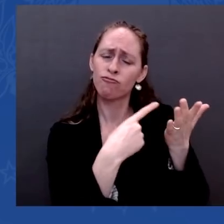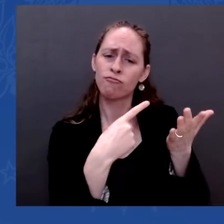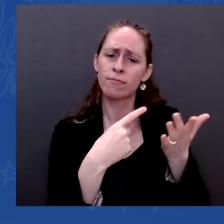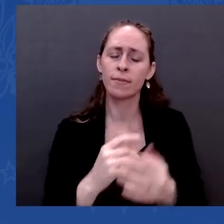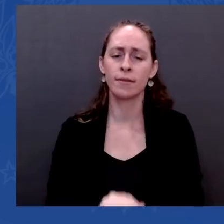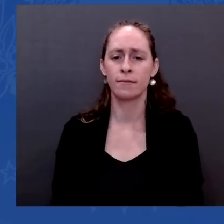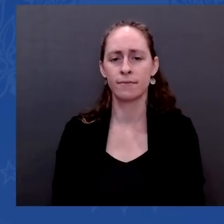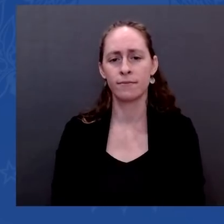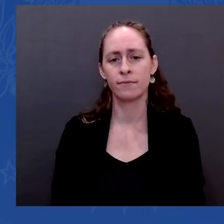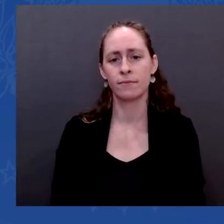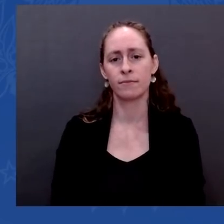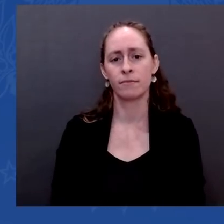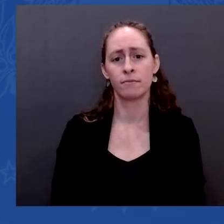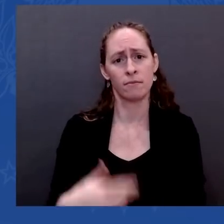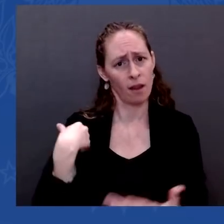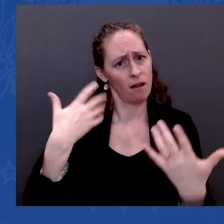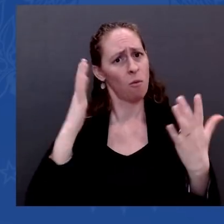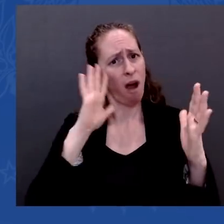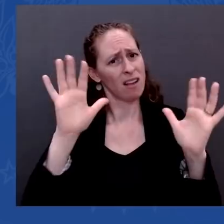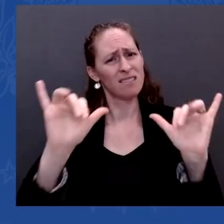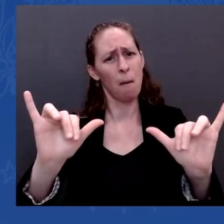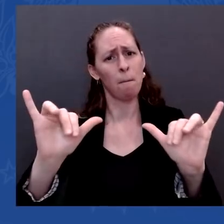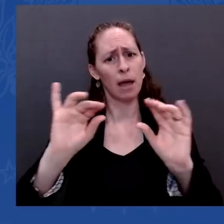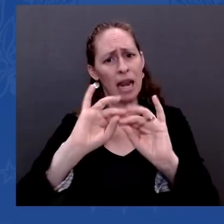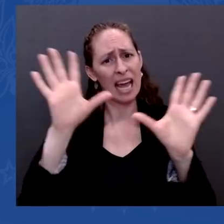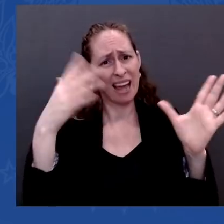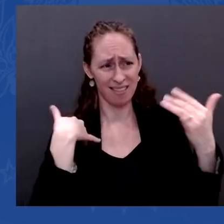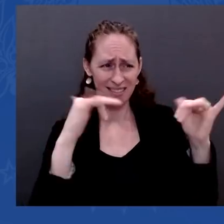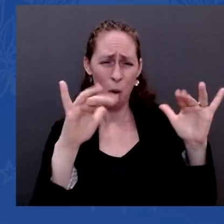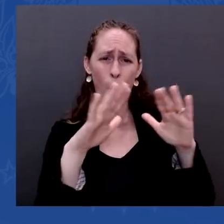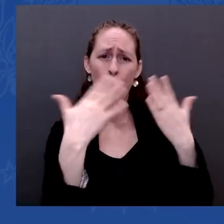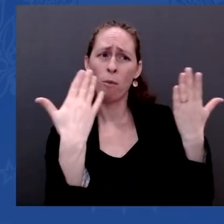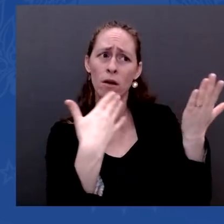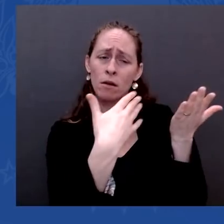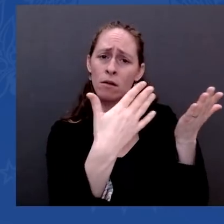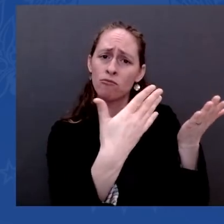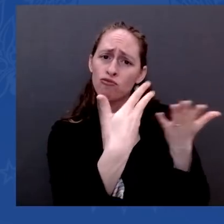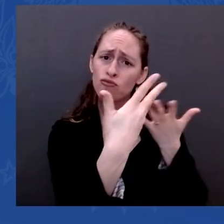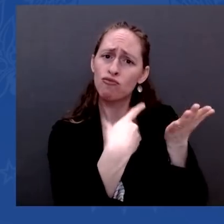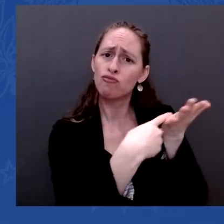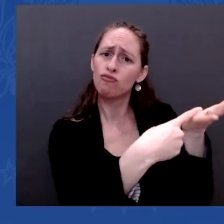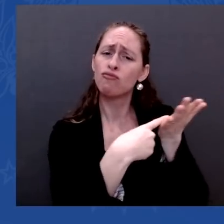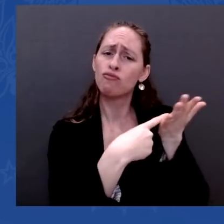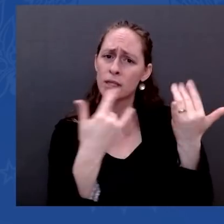in pushing de-escalation of tensions and encouraging dialogue through the Normandy Format.